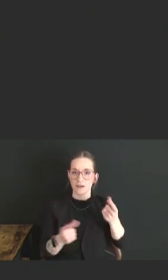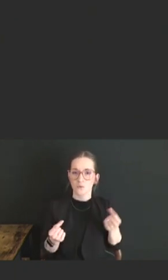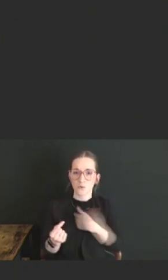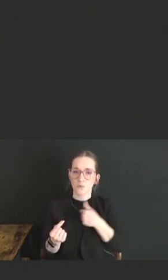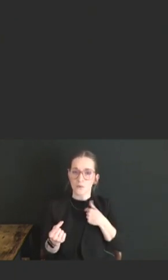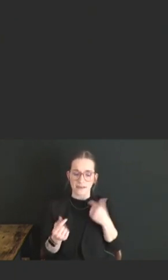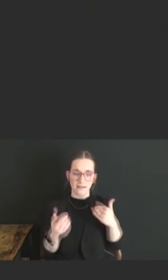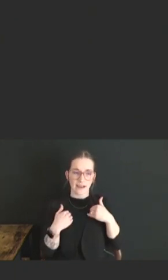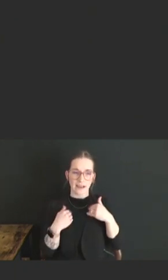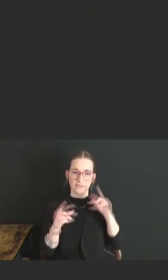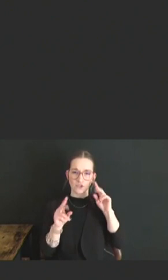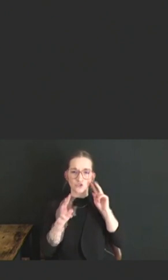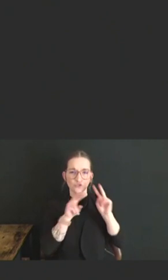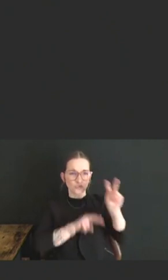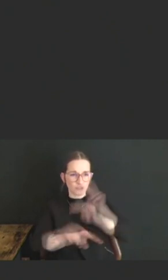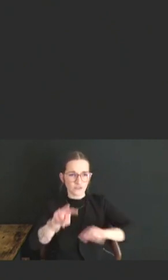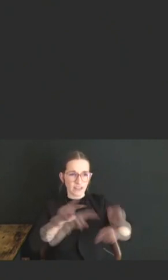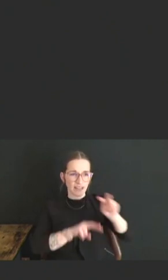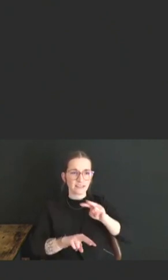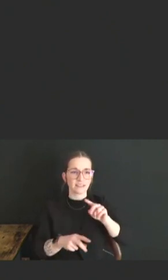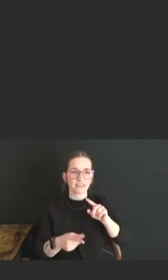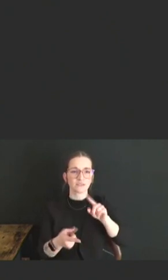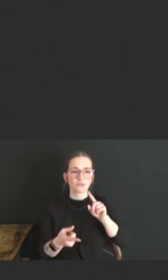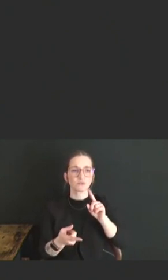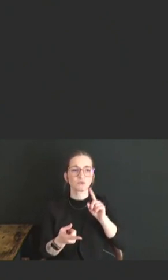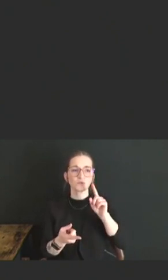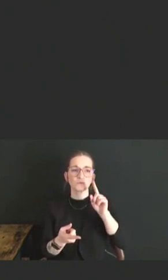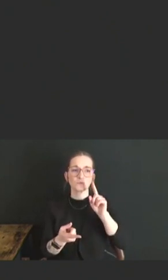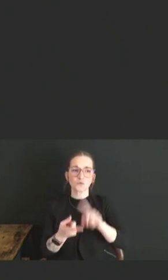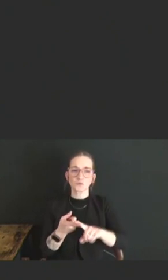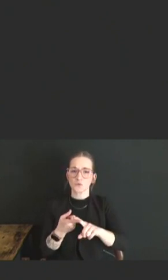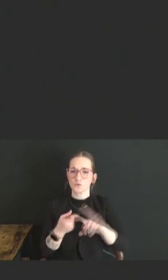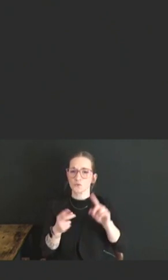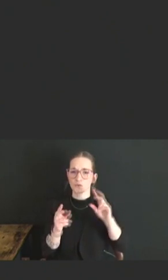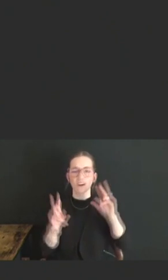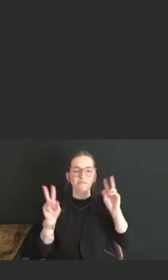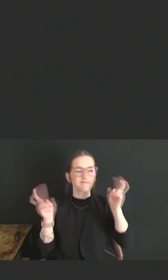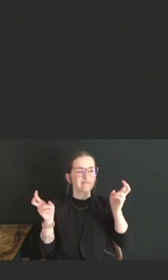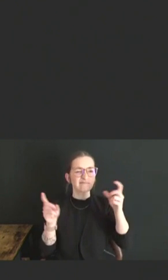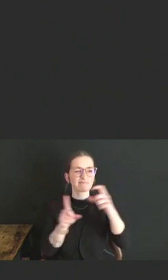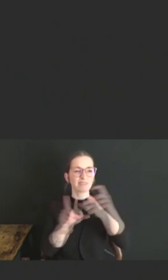termed medium-term outcomes, you know, at least 90 days since the outset of myocarditis after mRNA